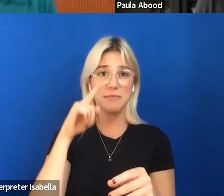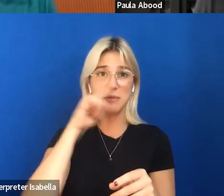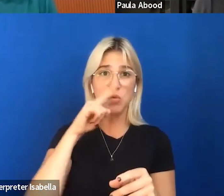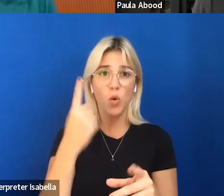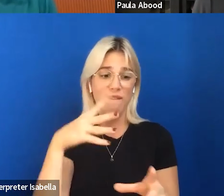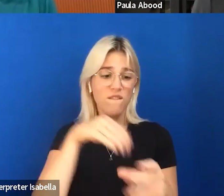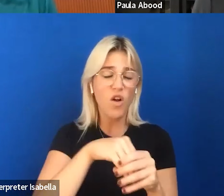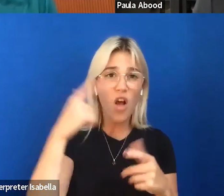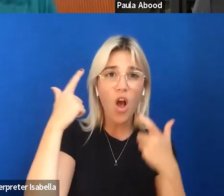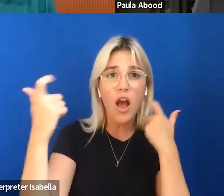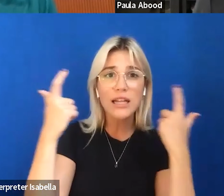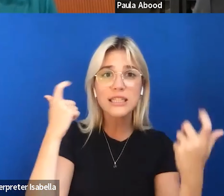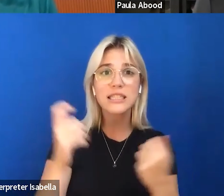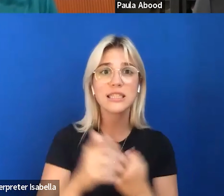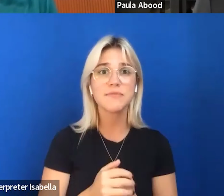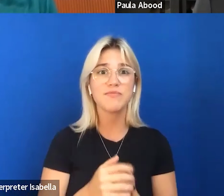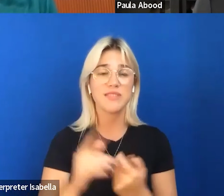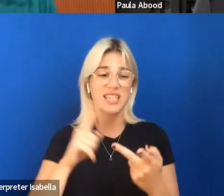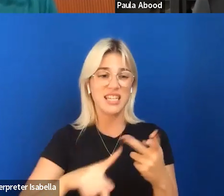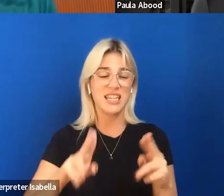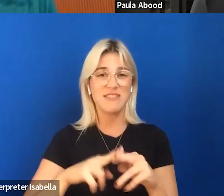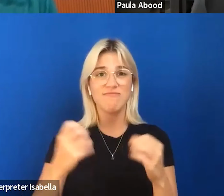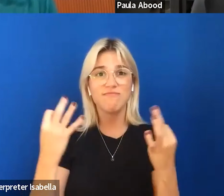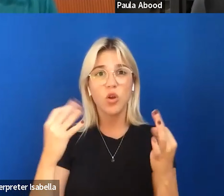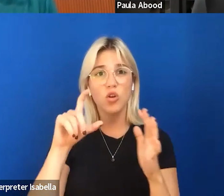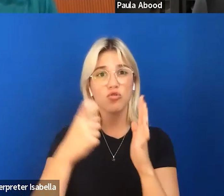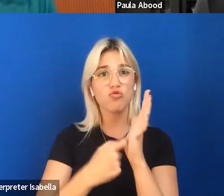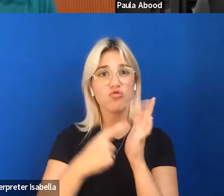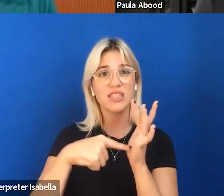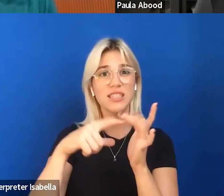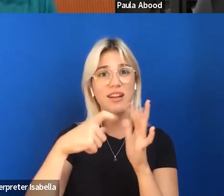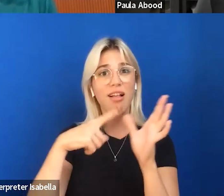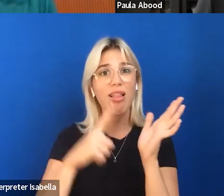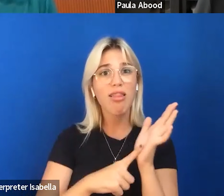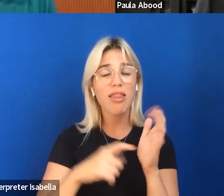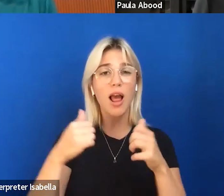Without a critical approach, I think, to consultation, I always ask the question,